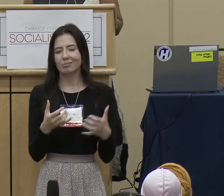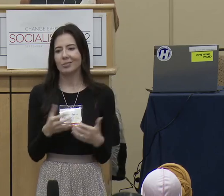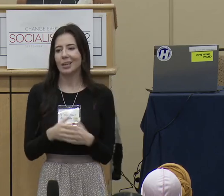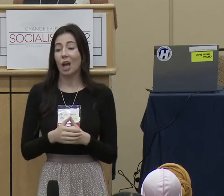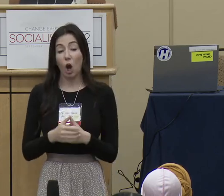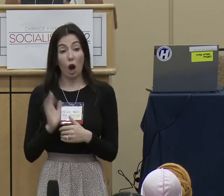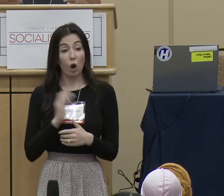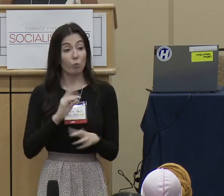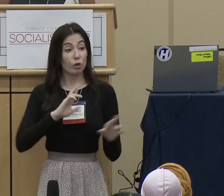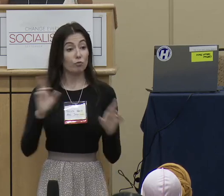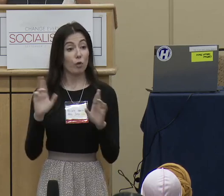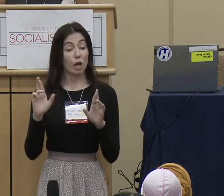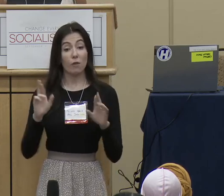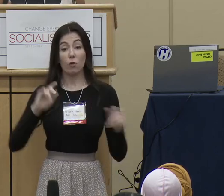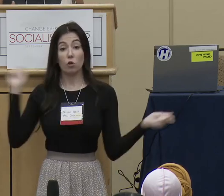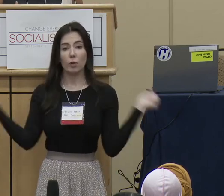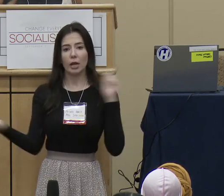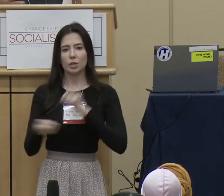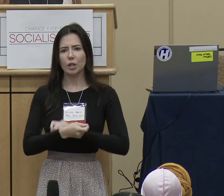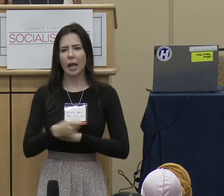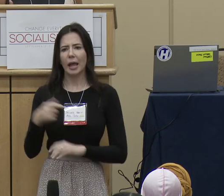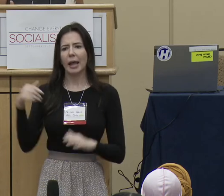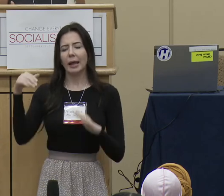working on now, which is somewhat daunting, is "Are We